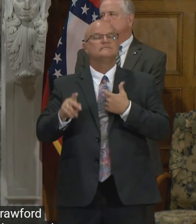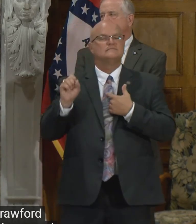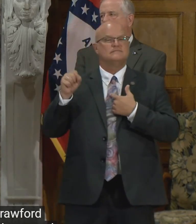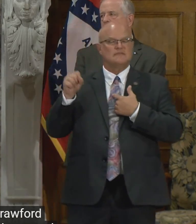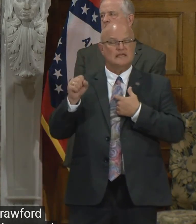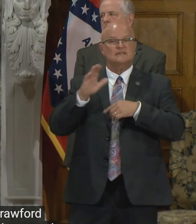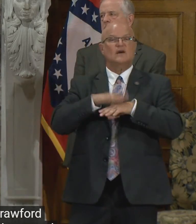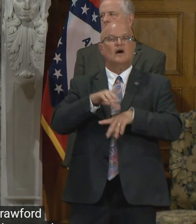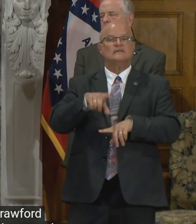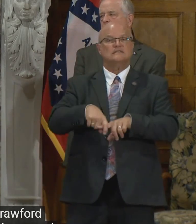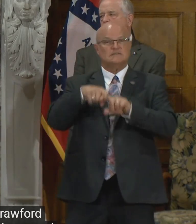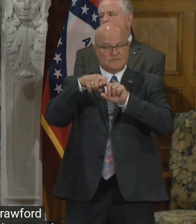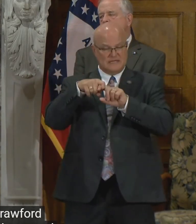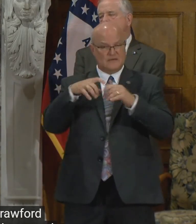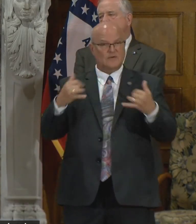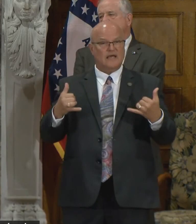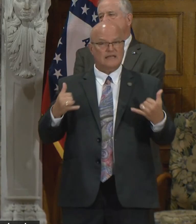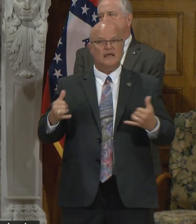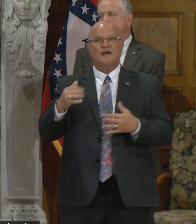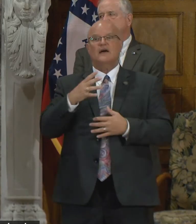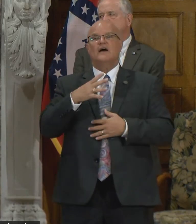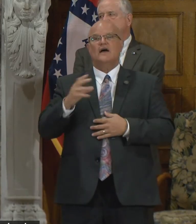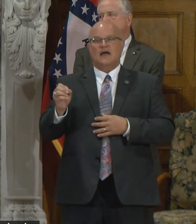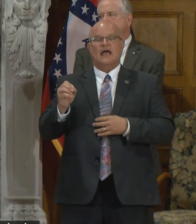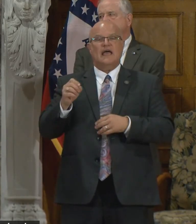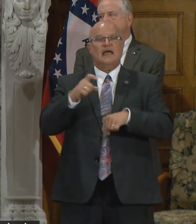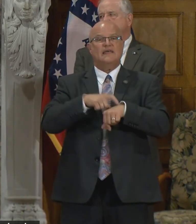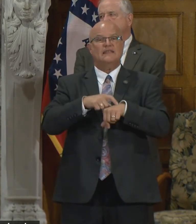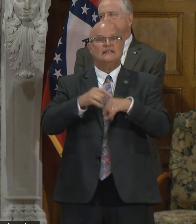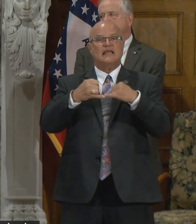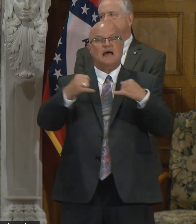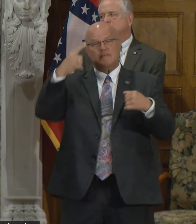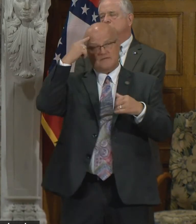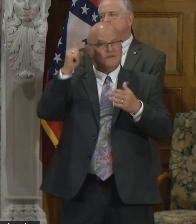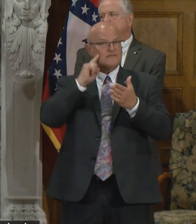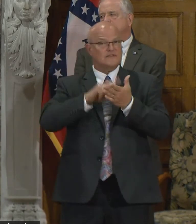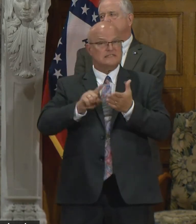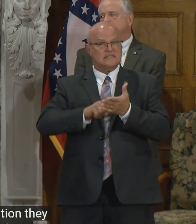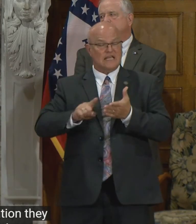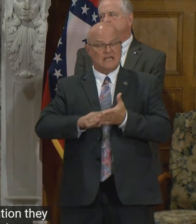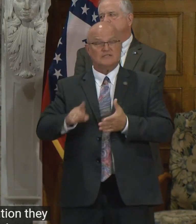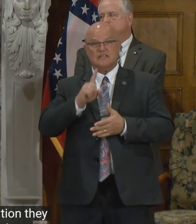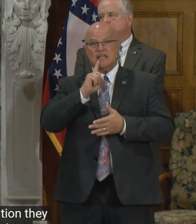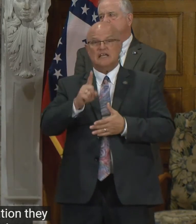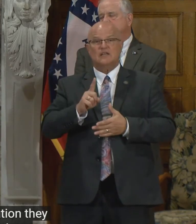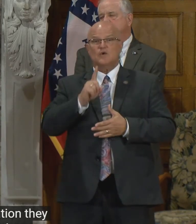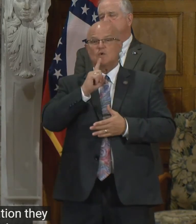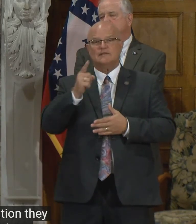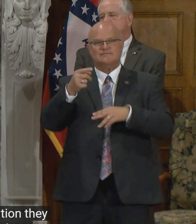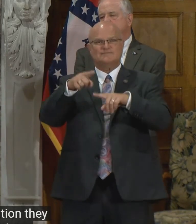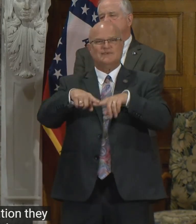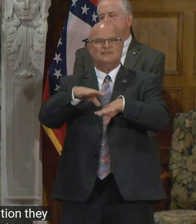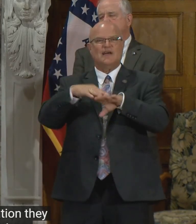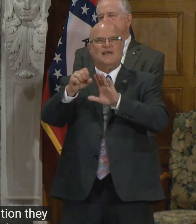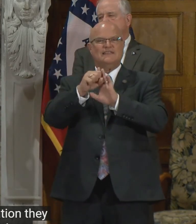they are on administrative leave and the timeline for the investigation is really up to the state police.